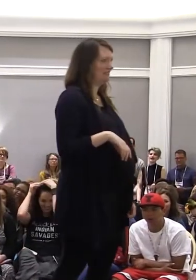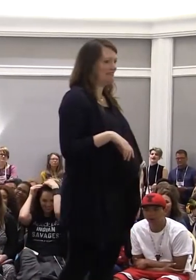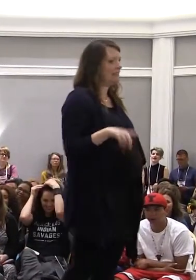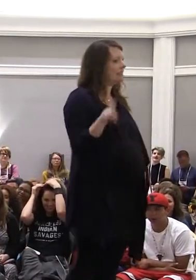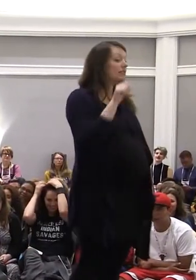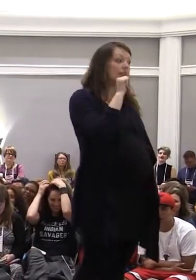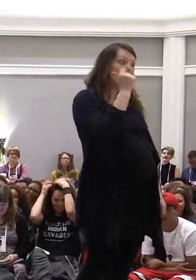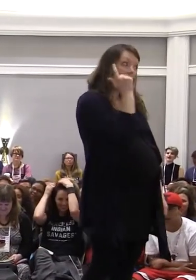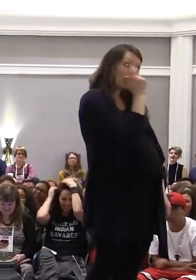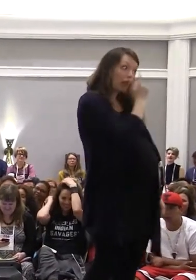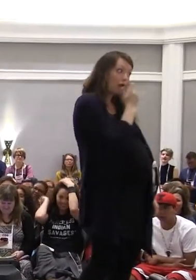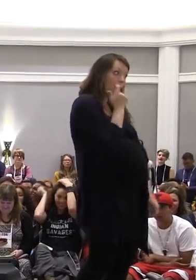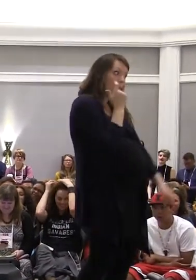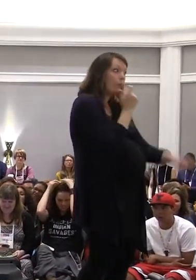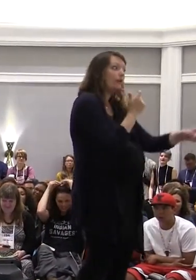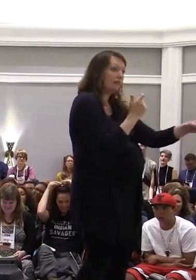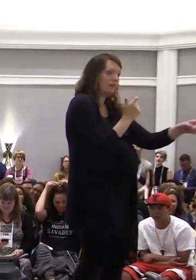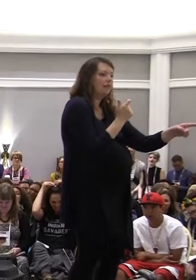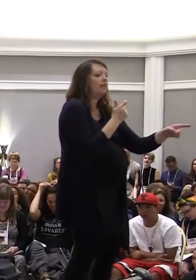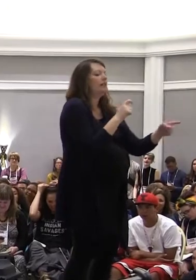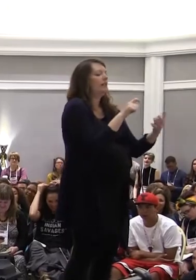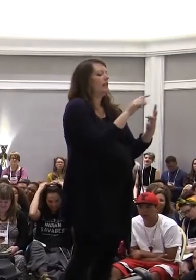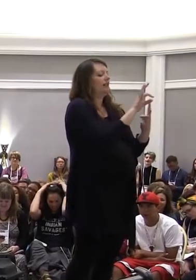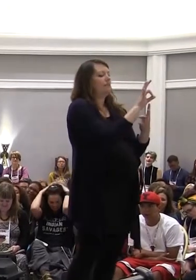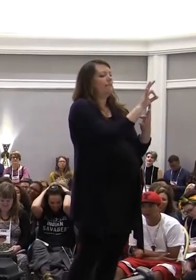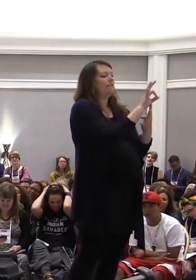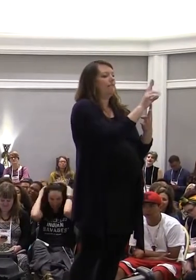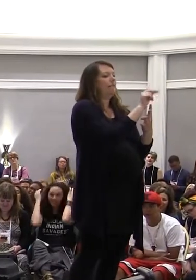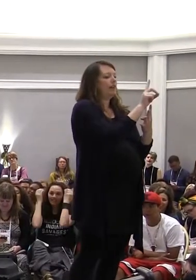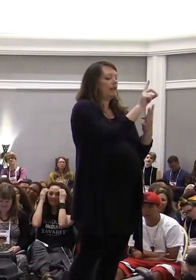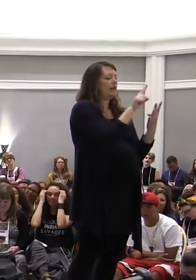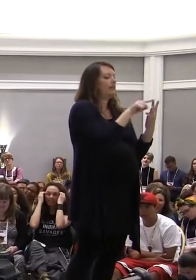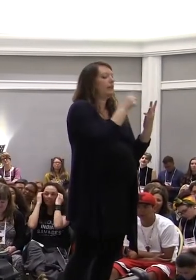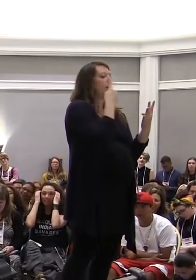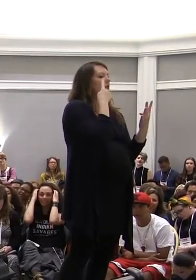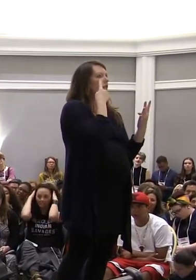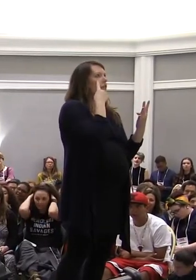It stands for Fund for an Equitable Theatre Ecology.